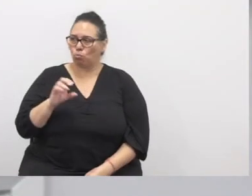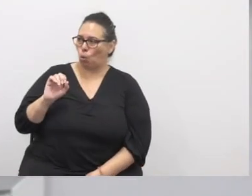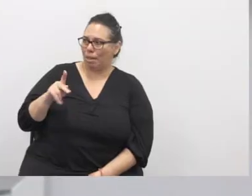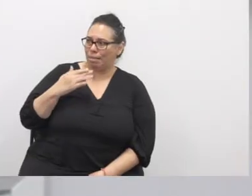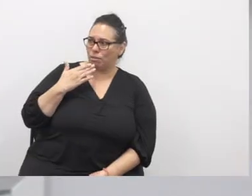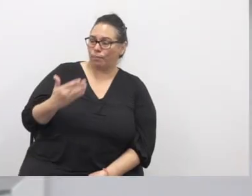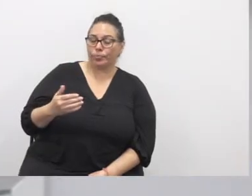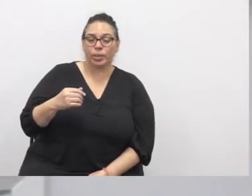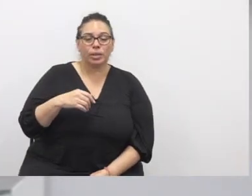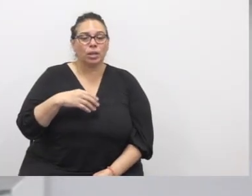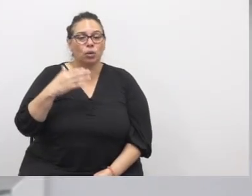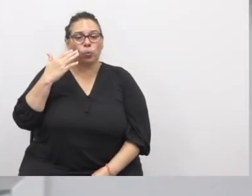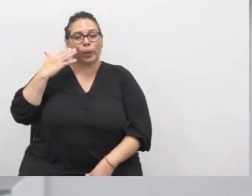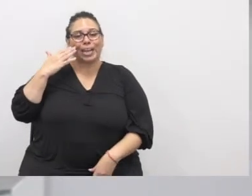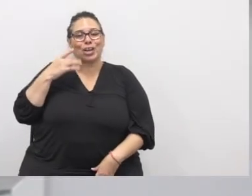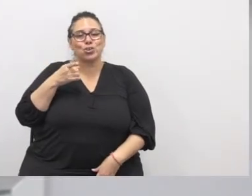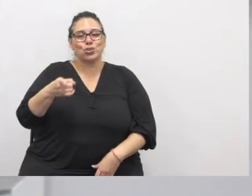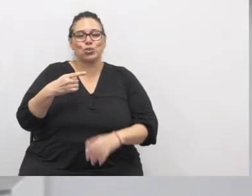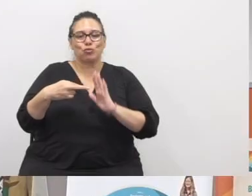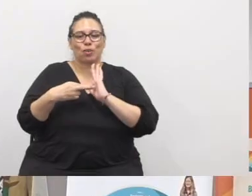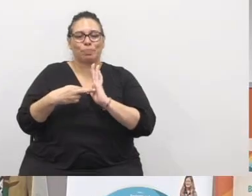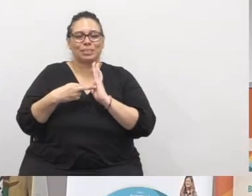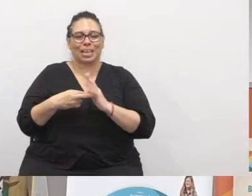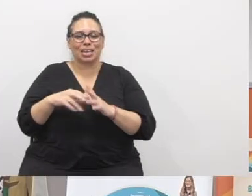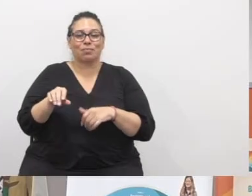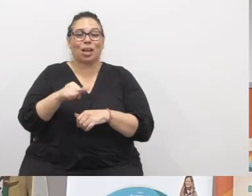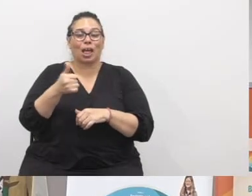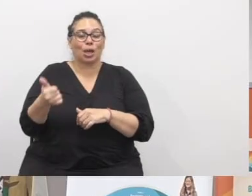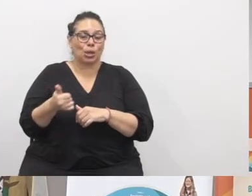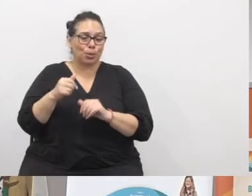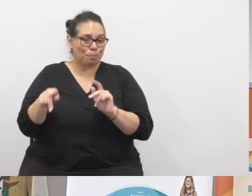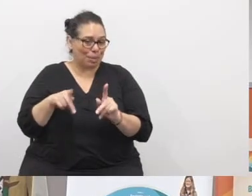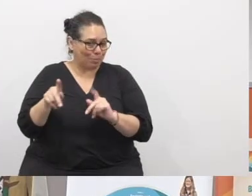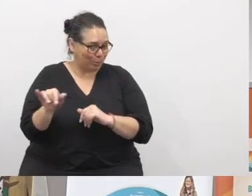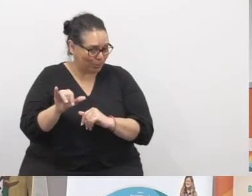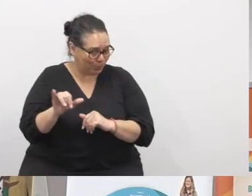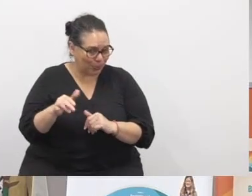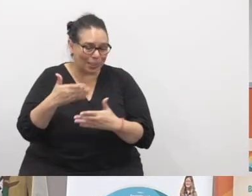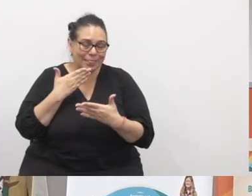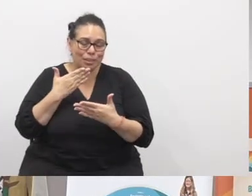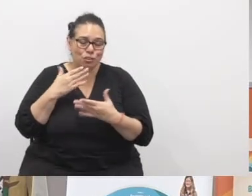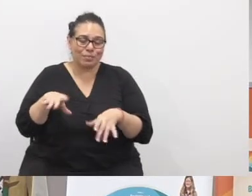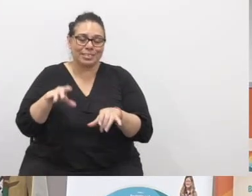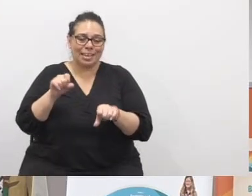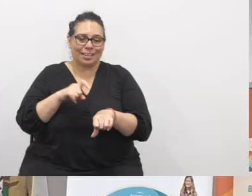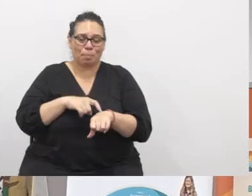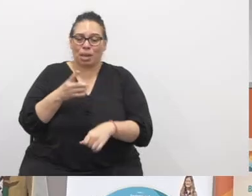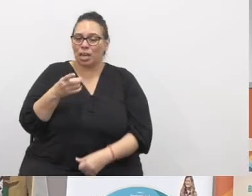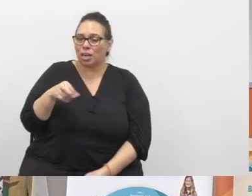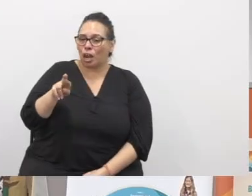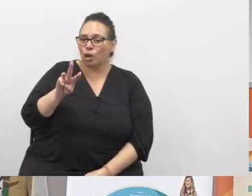We know you represent great work of lots of other folks, so thank you for taking the time to do that. Dr. Williams, you talked a lot about students.